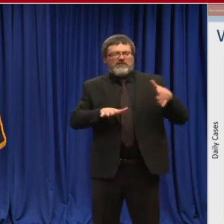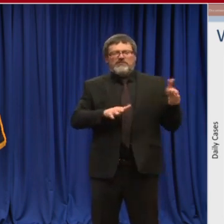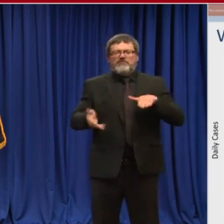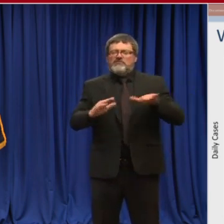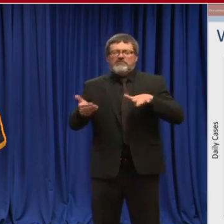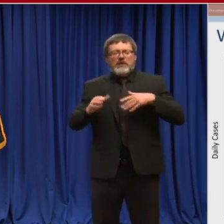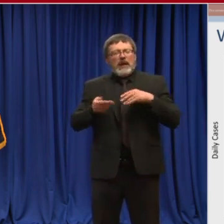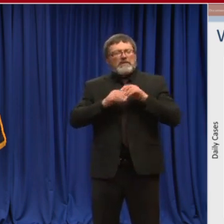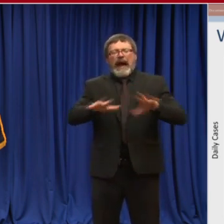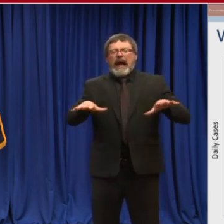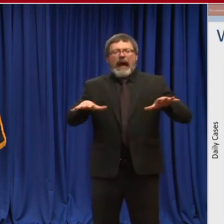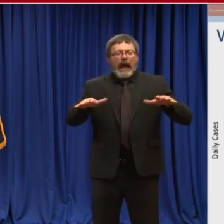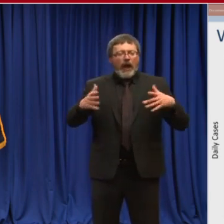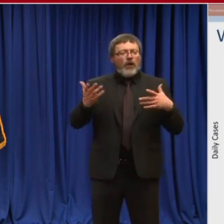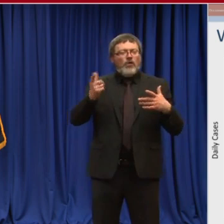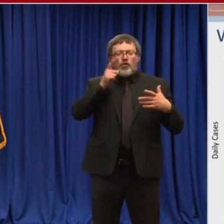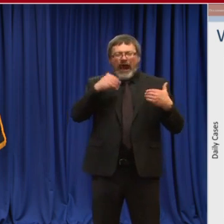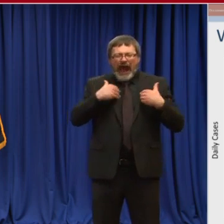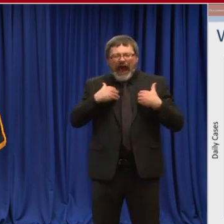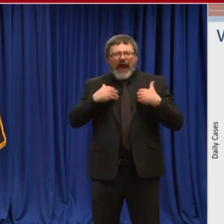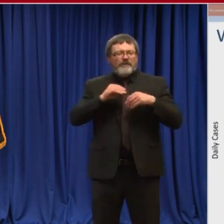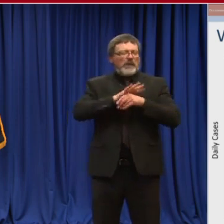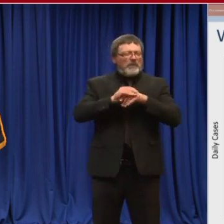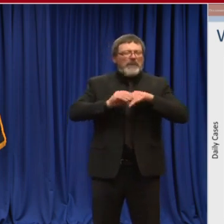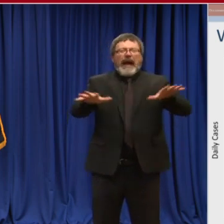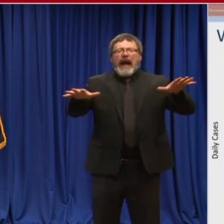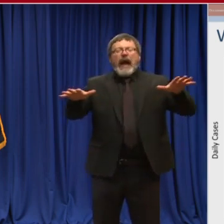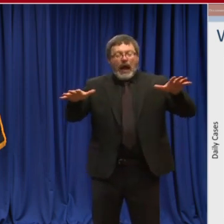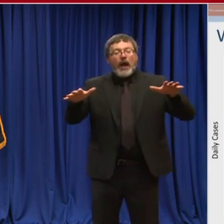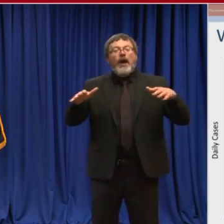OF COVID-19 INFECTIONS IN NEW HAMPSHIRE. NOW, THAT’S ALL INFECTIONS.